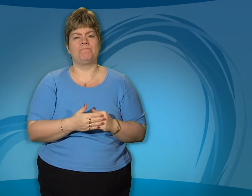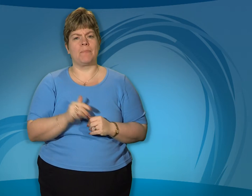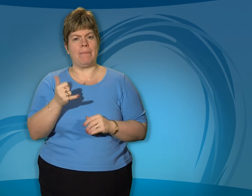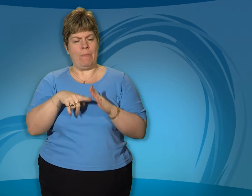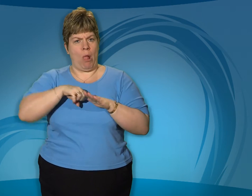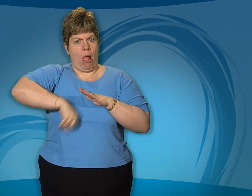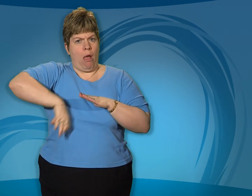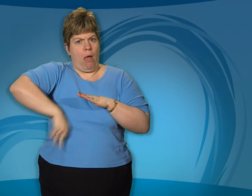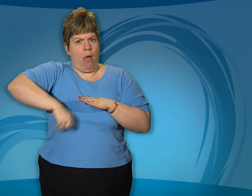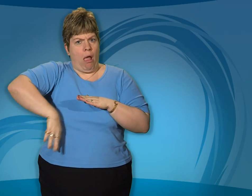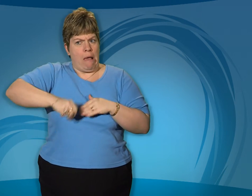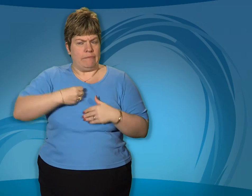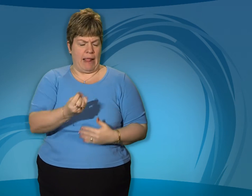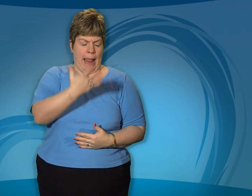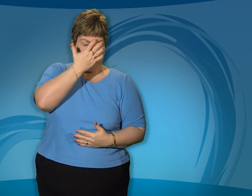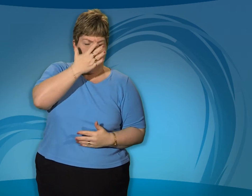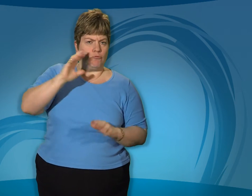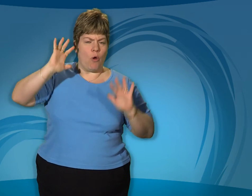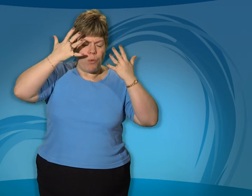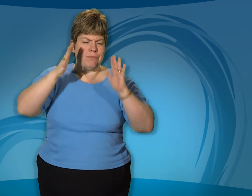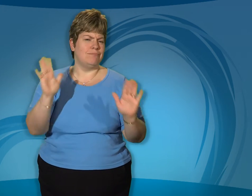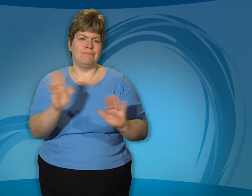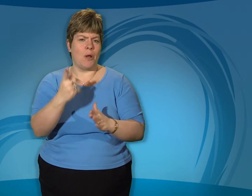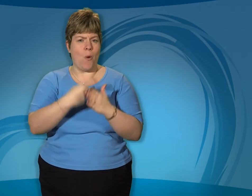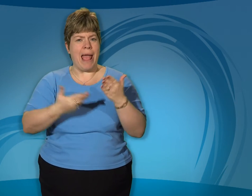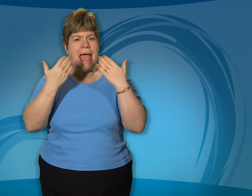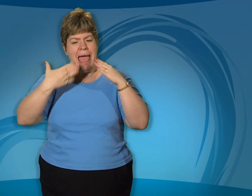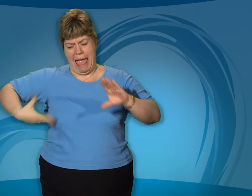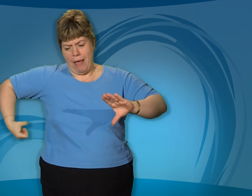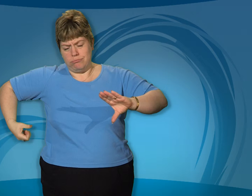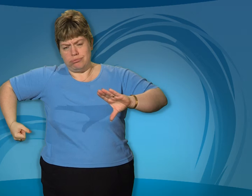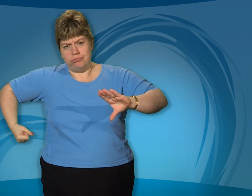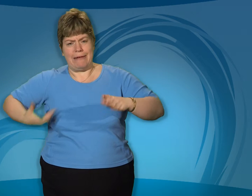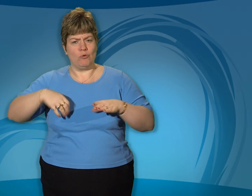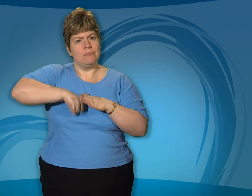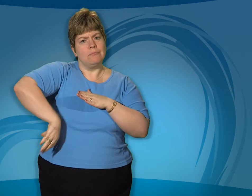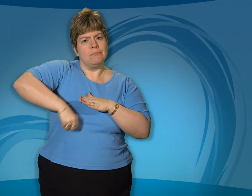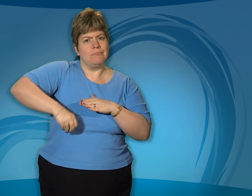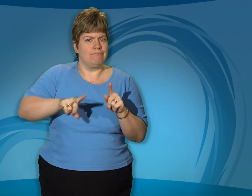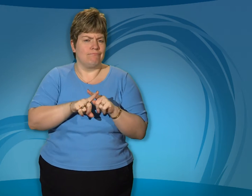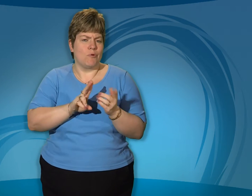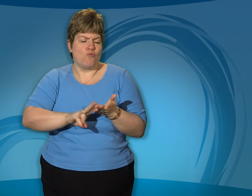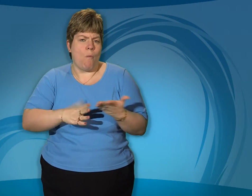You may pass some wind but don't feel worried or embarrassed, it is only the air that is